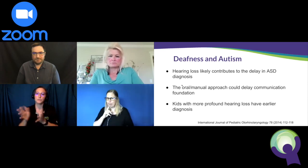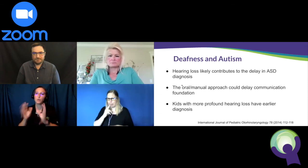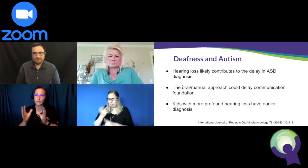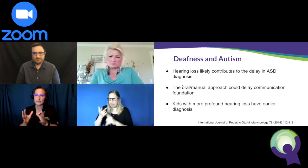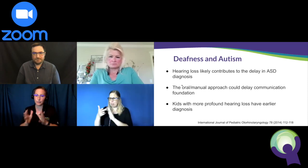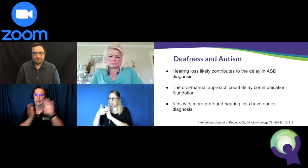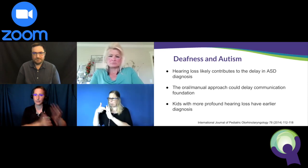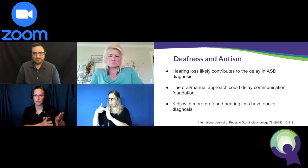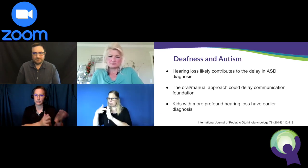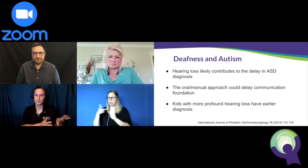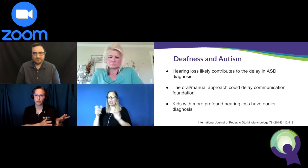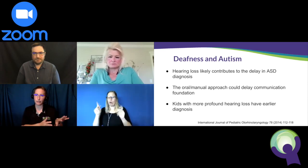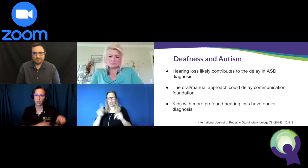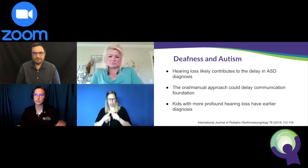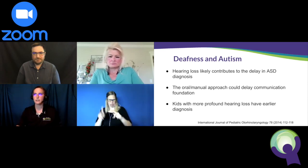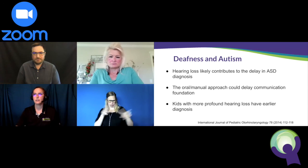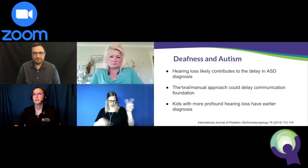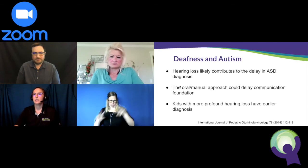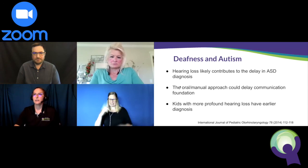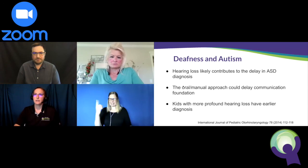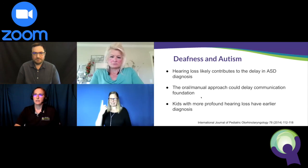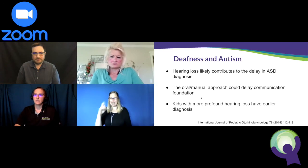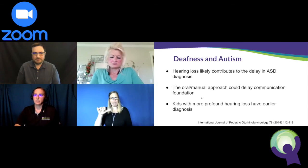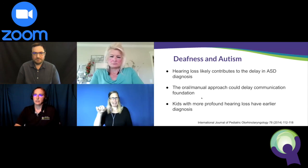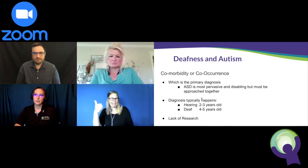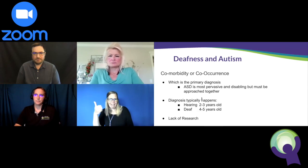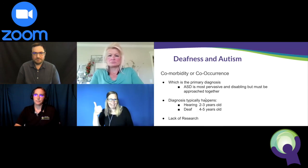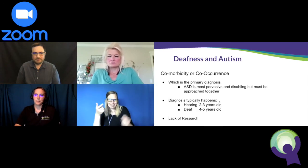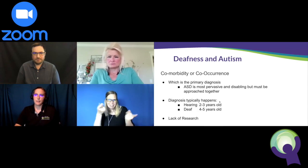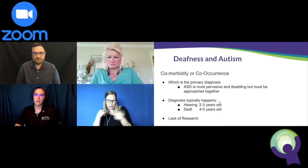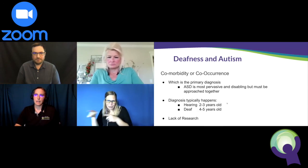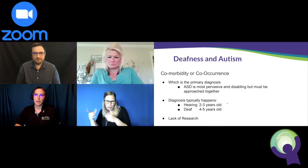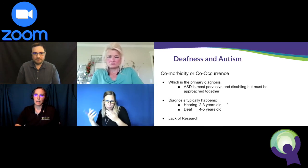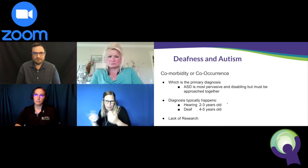more things going on than just a hearing loss.